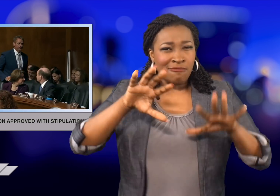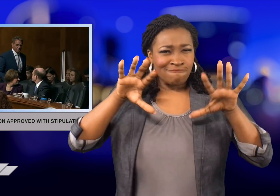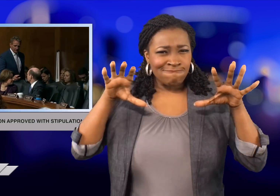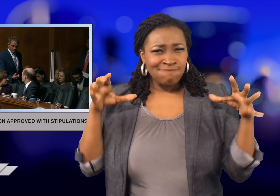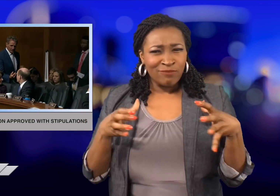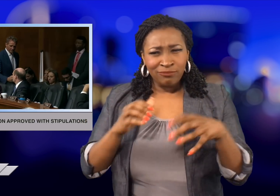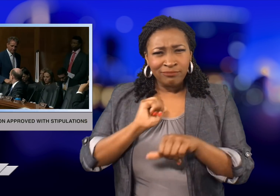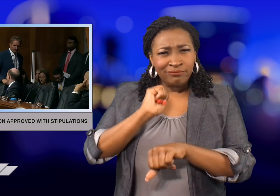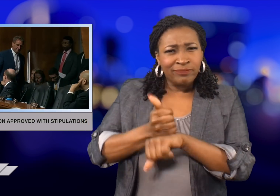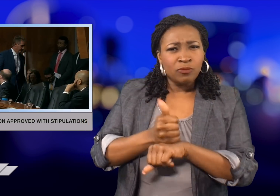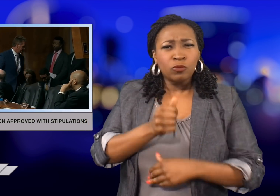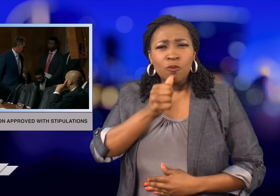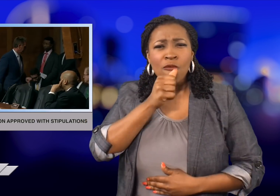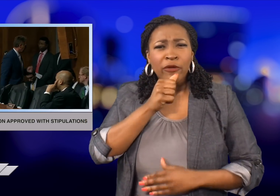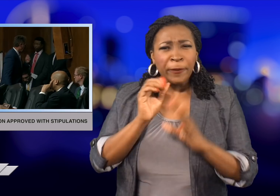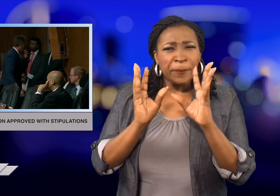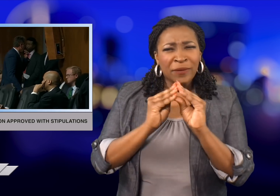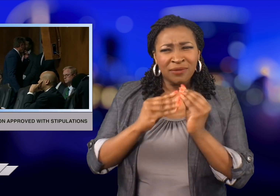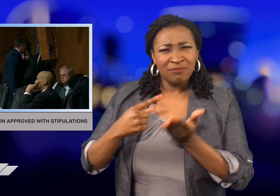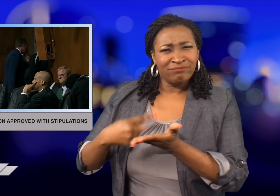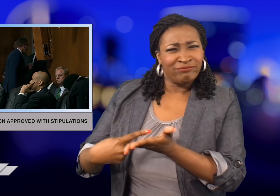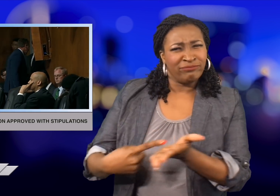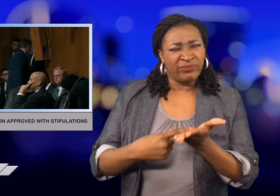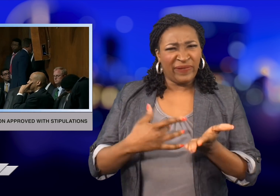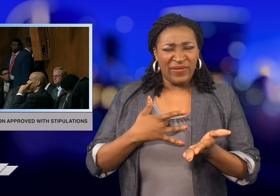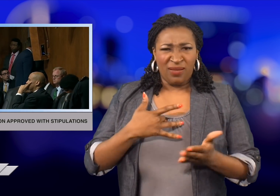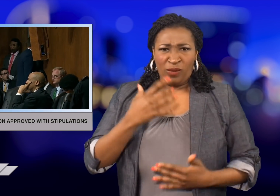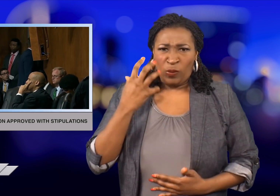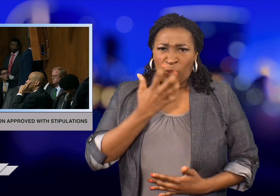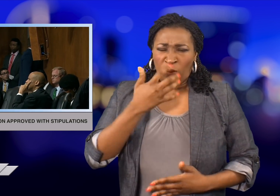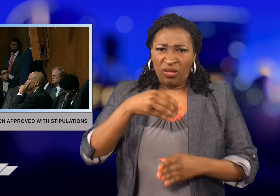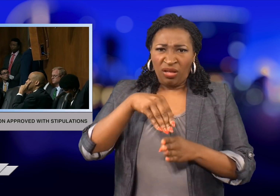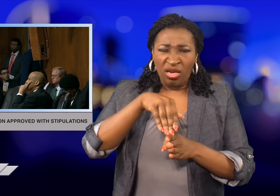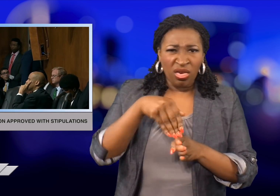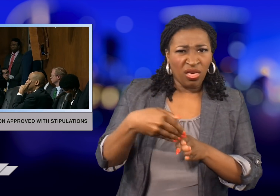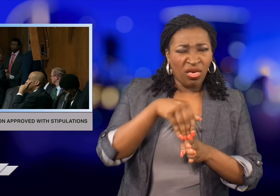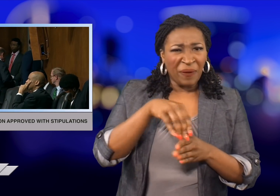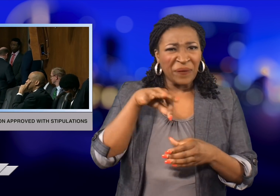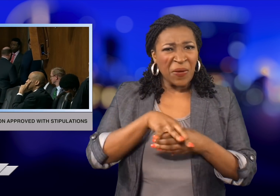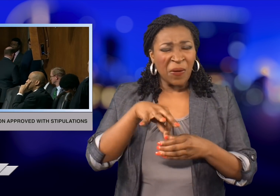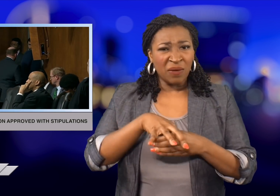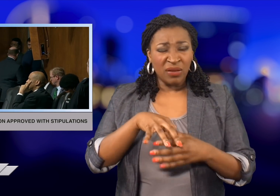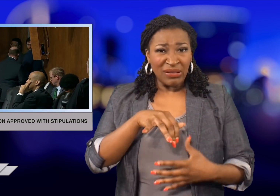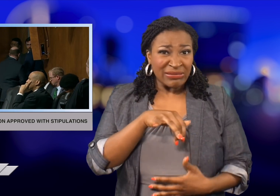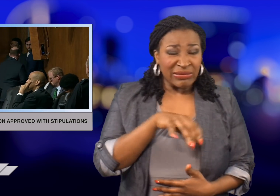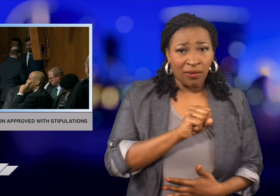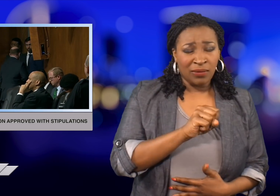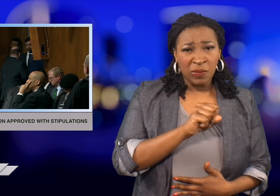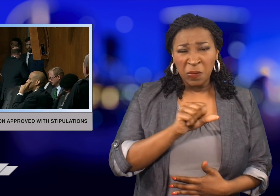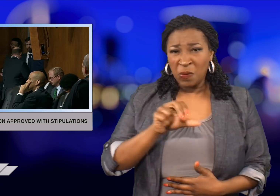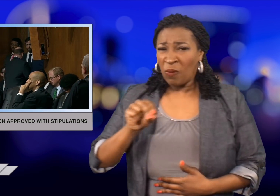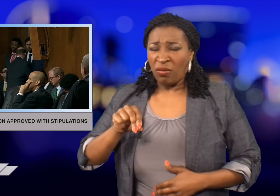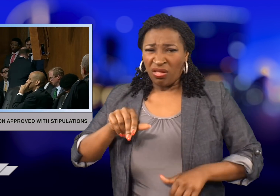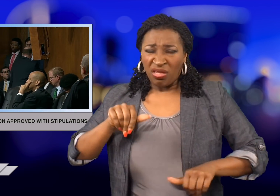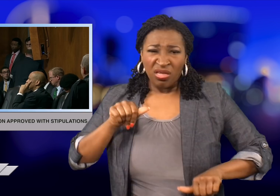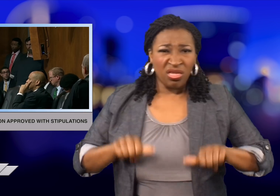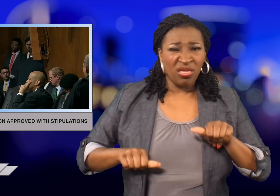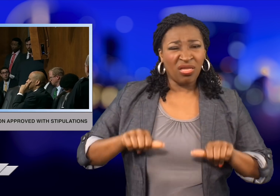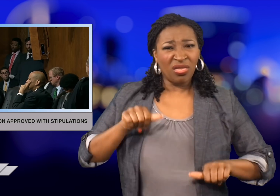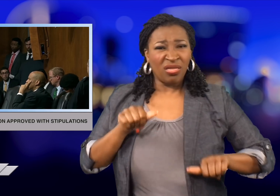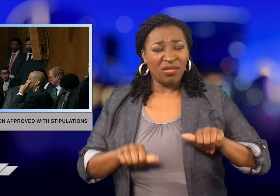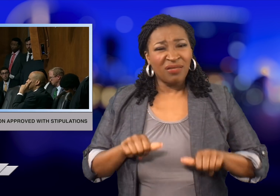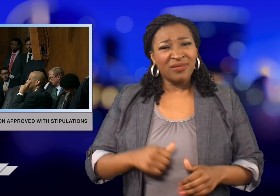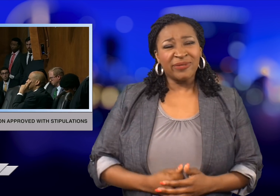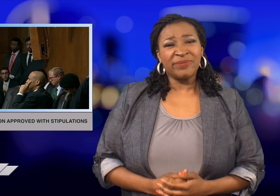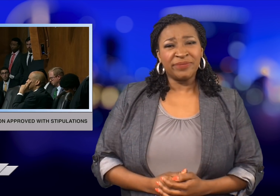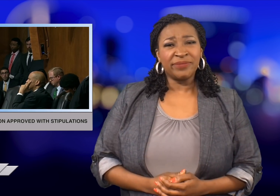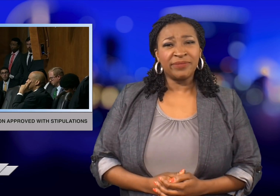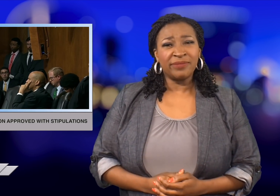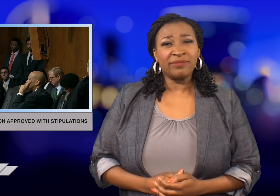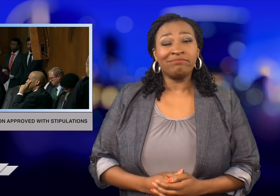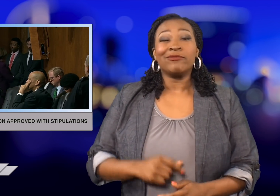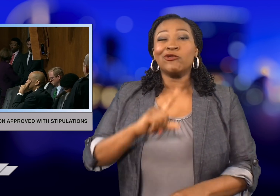session with senators because he was torn.